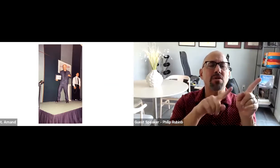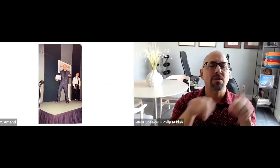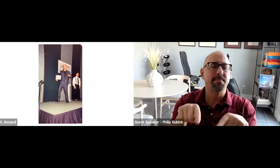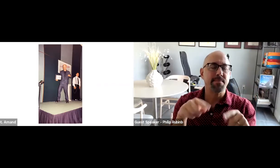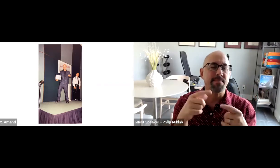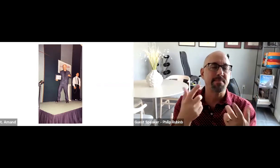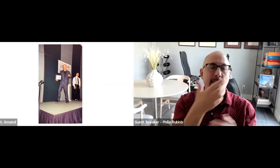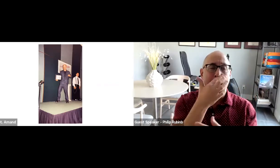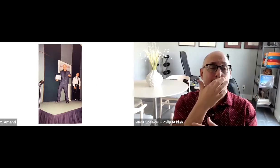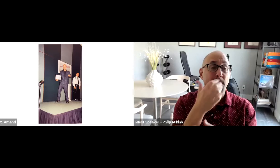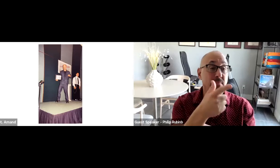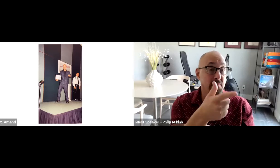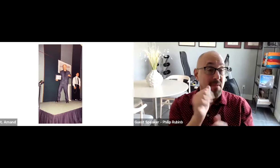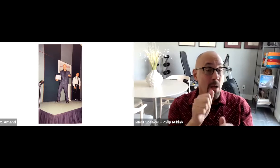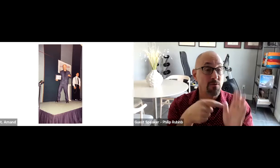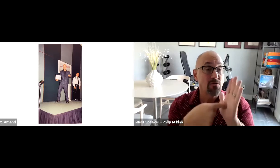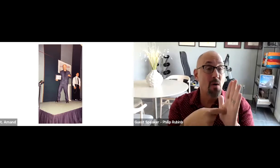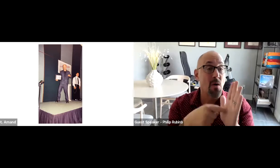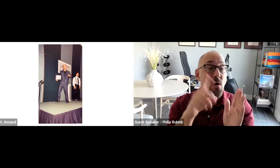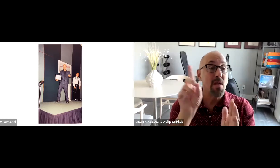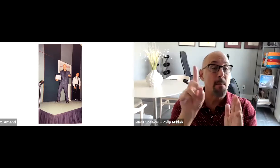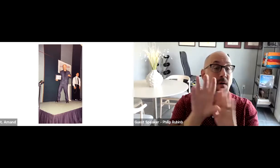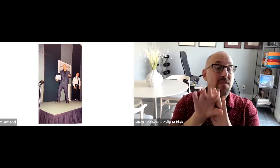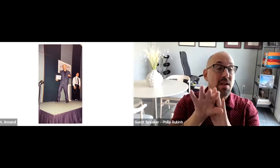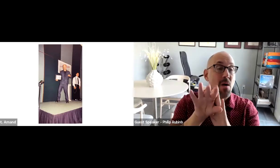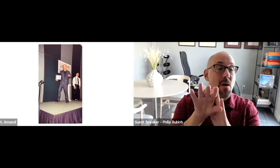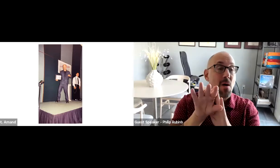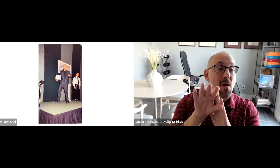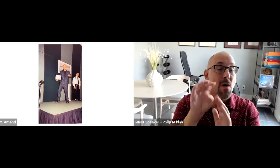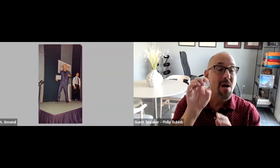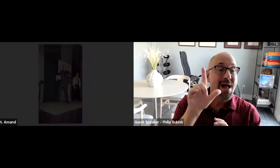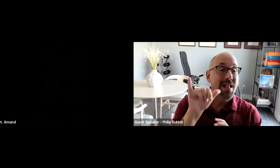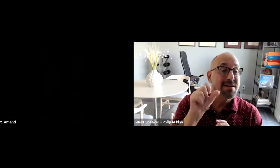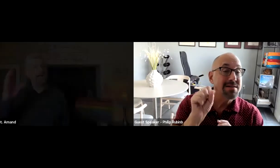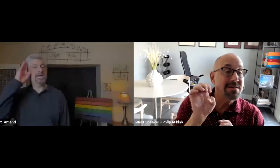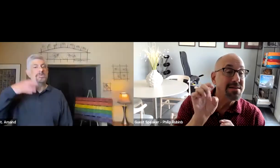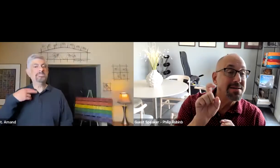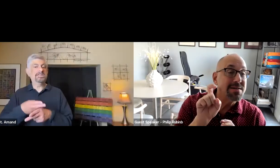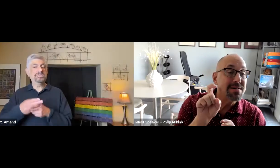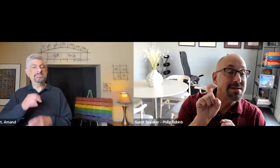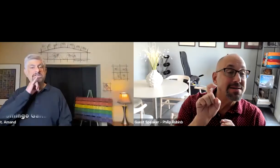What a wonderful video he's made. He wasn't able to attend today, but can we show Domingo's video?